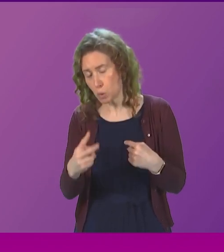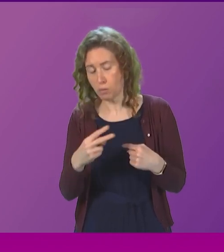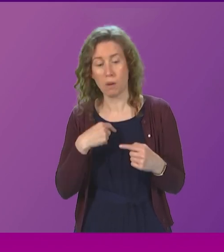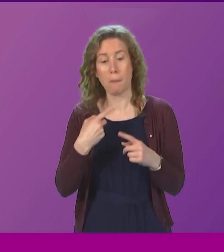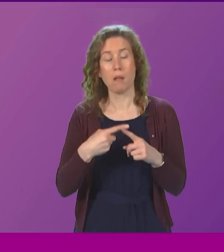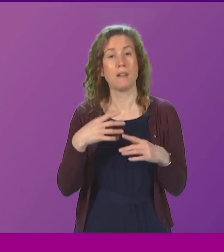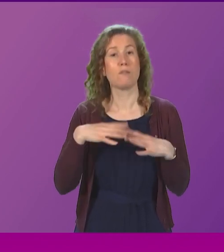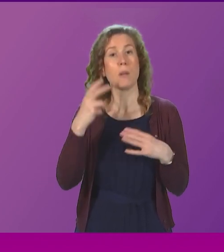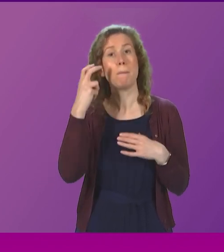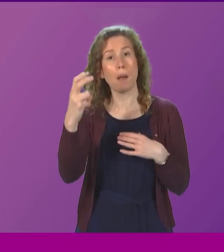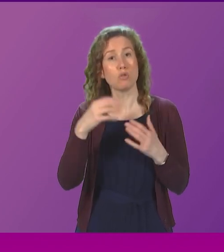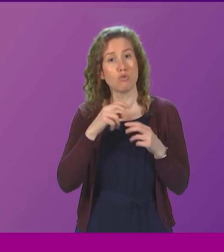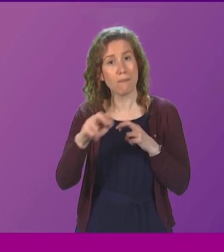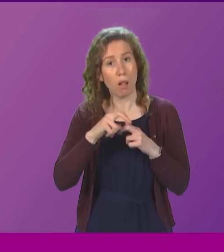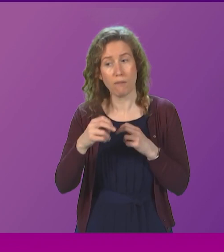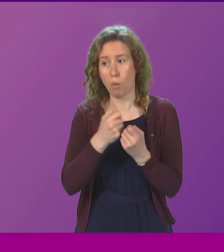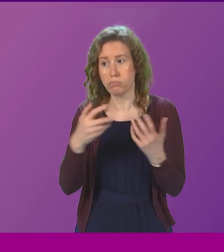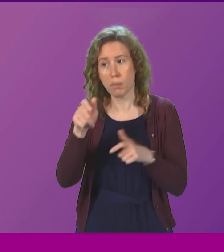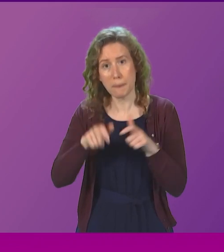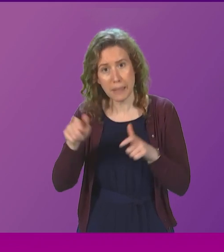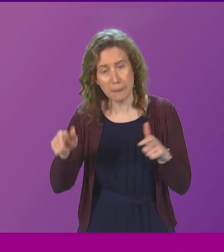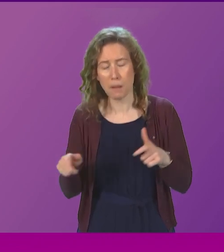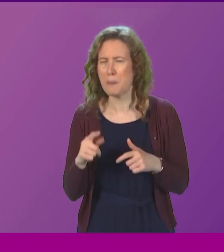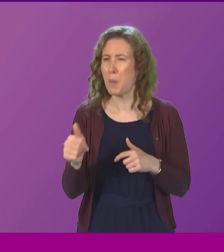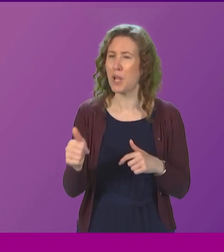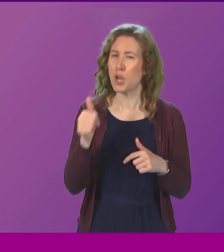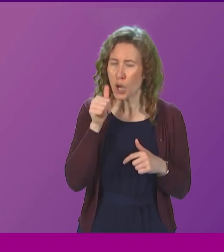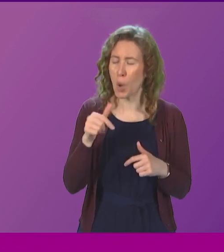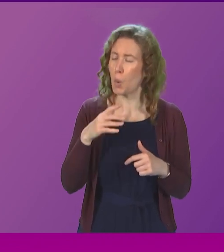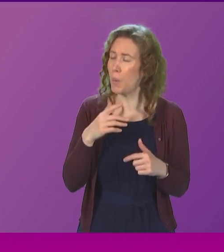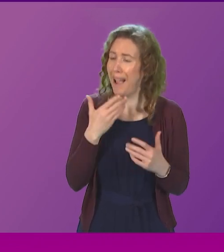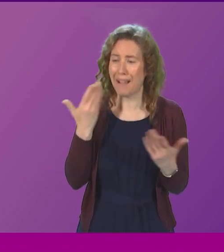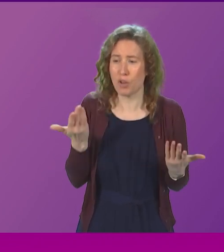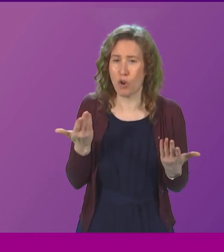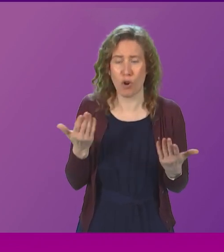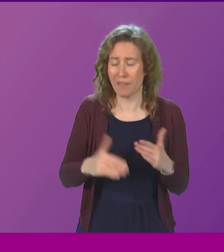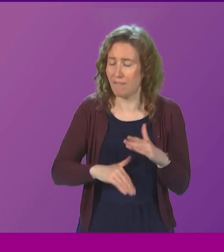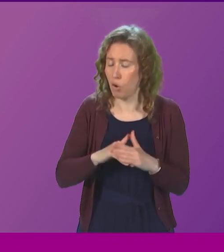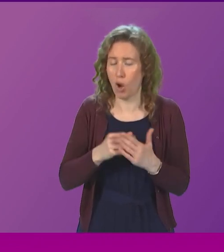However, we know that it is only with the full economic and fiscal powers of an independent